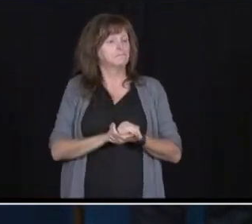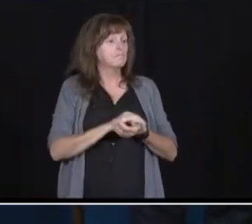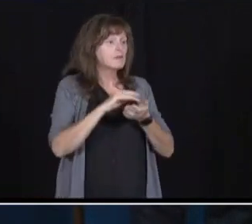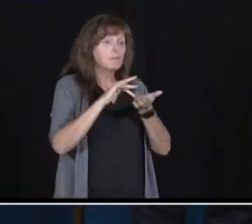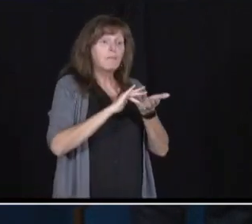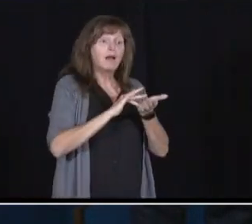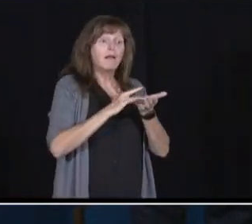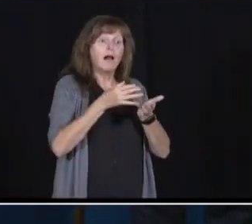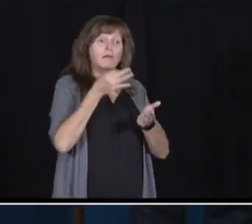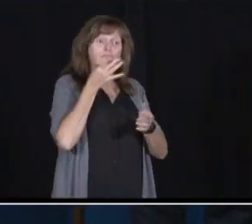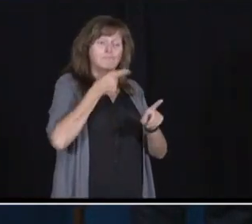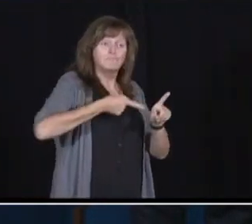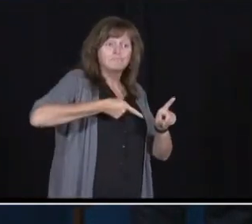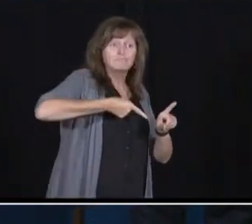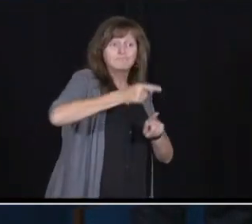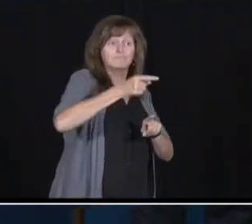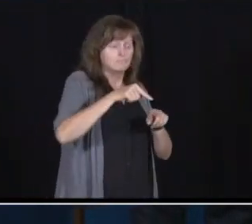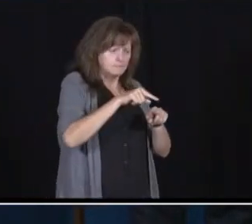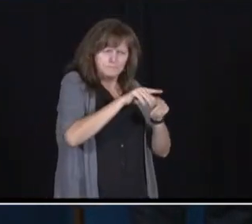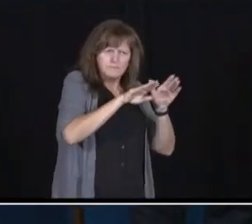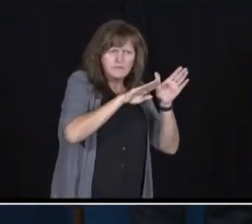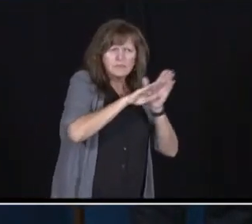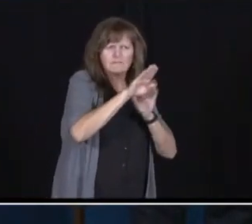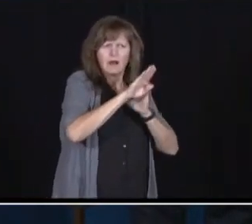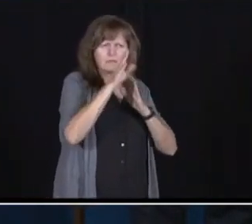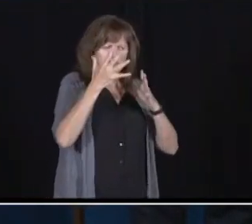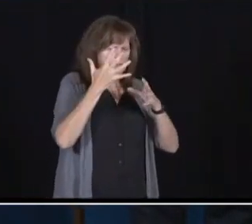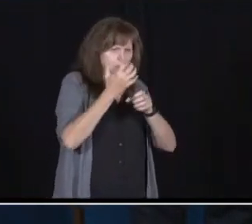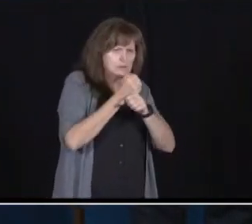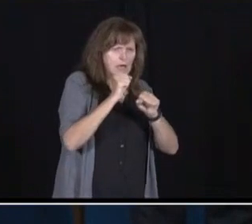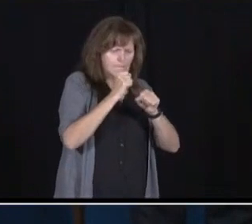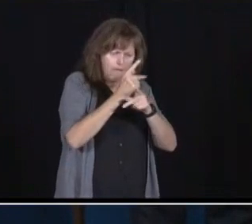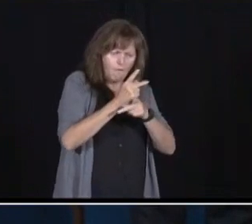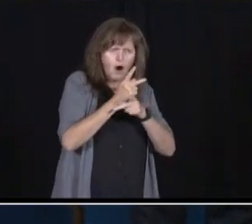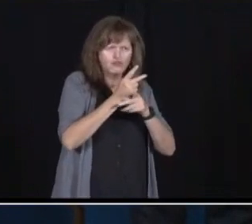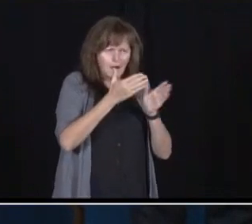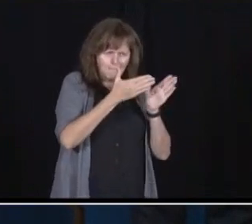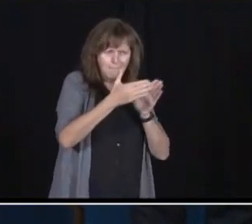have developed the safest most cautious school reopening plan in the entire country.